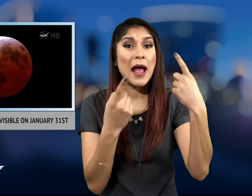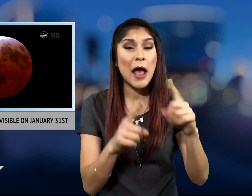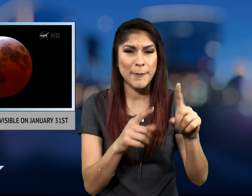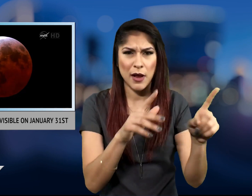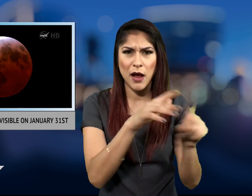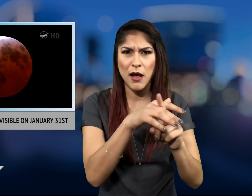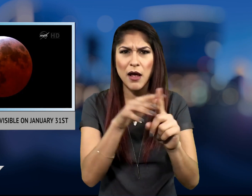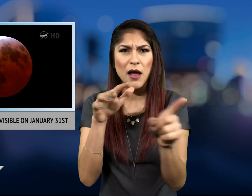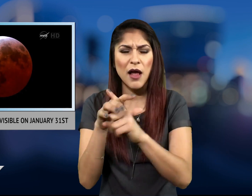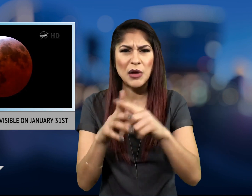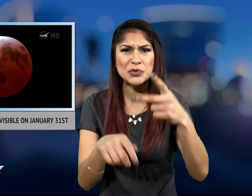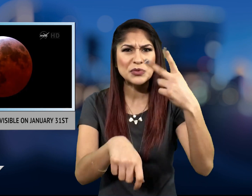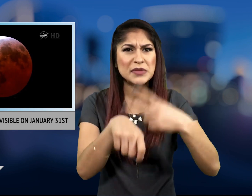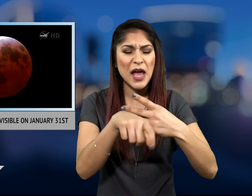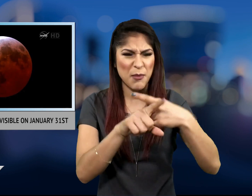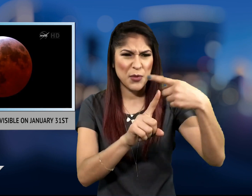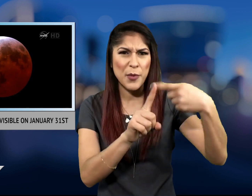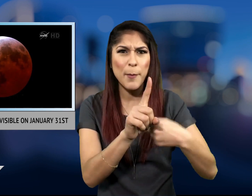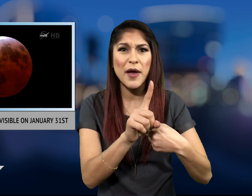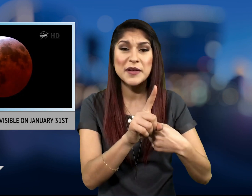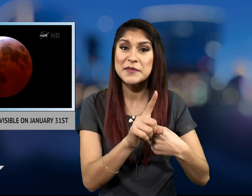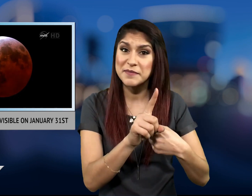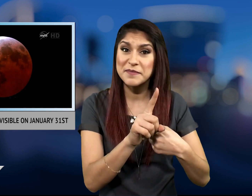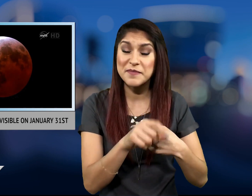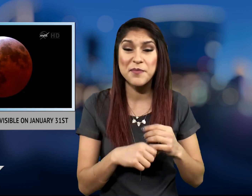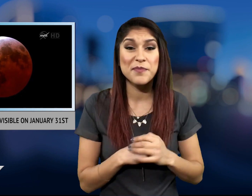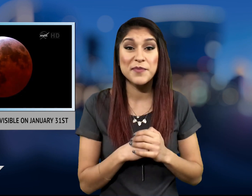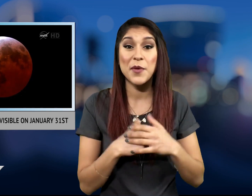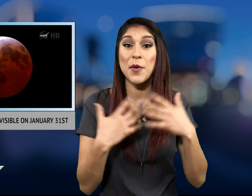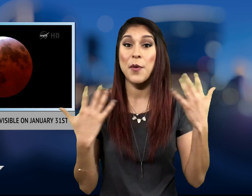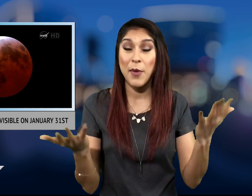It simply refers to the very unusual occurrence of two full moons in a single month.